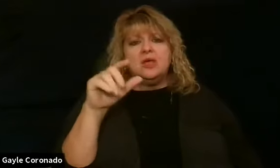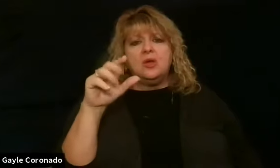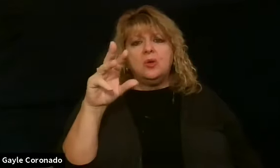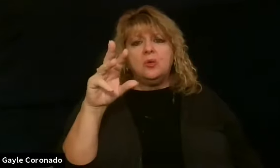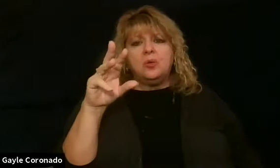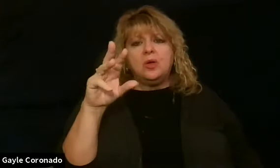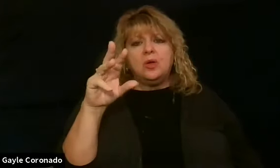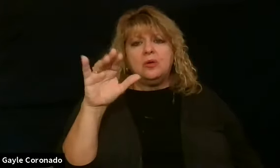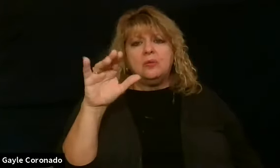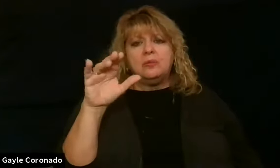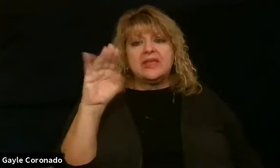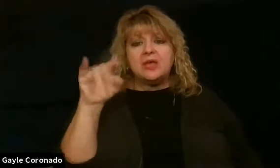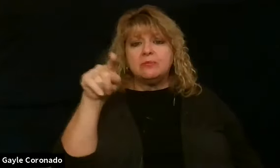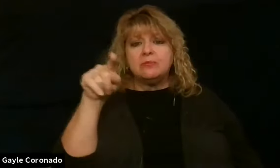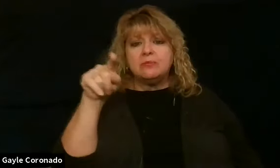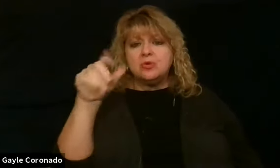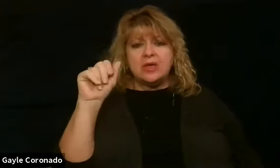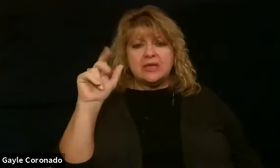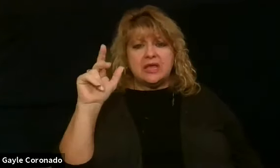Do you have to take immunosuppressive medications.